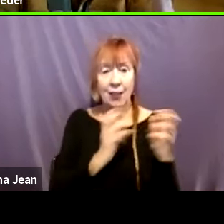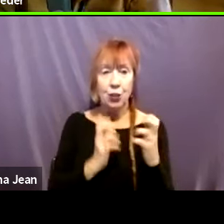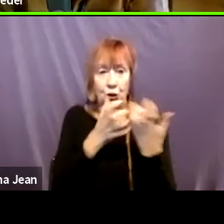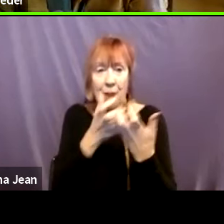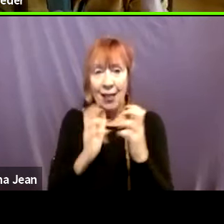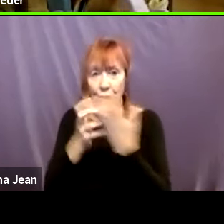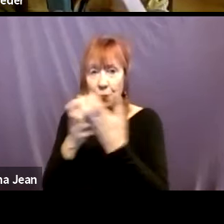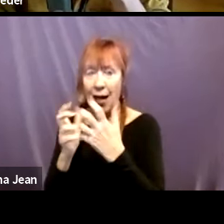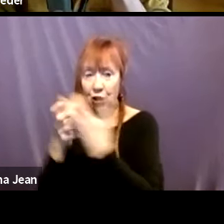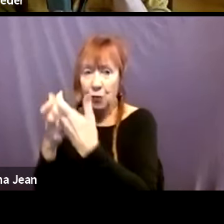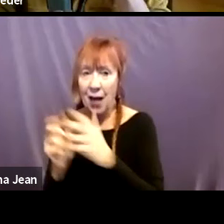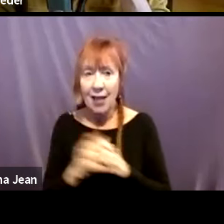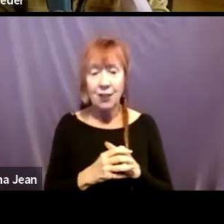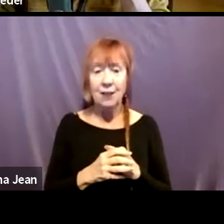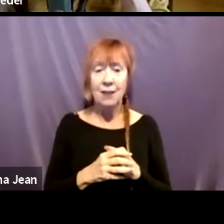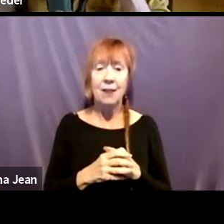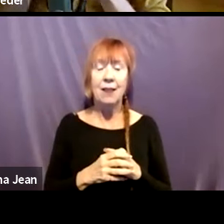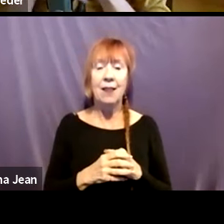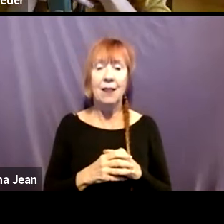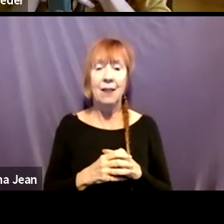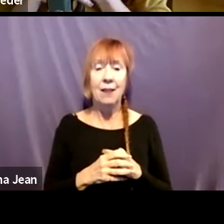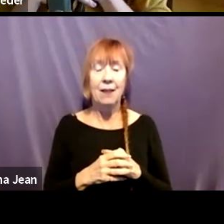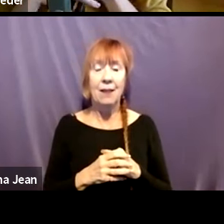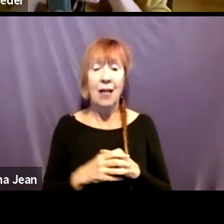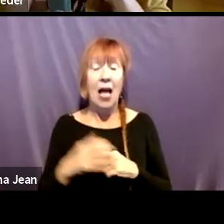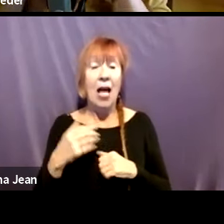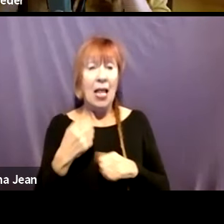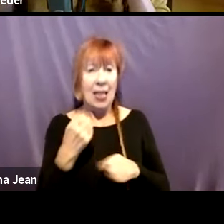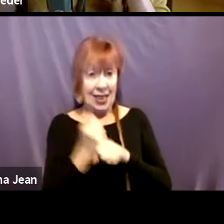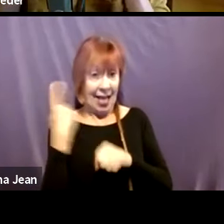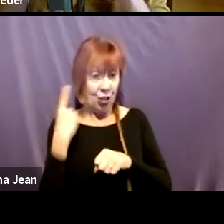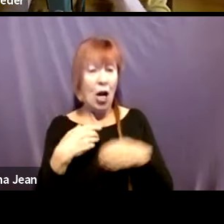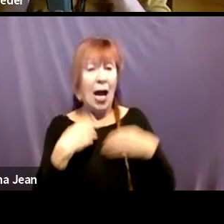before you go in? I sold a pitch last year to a network,